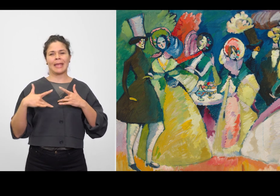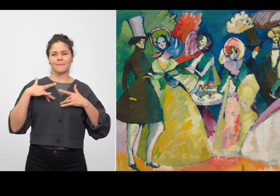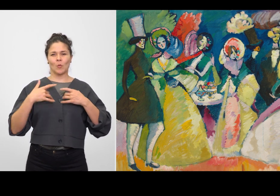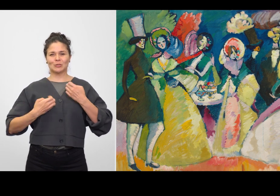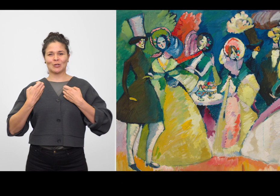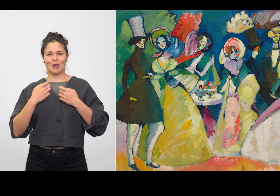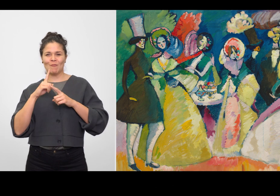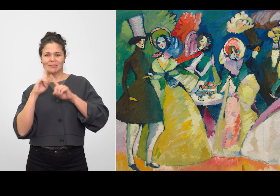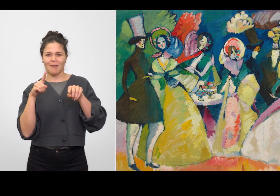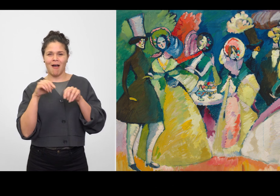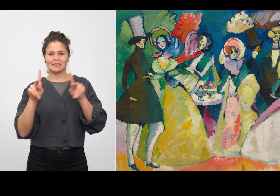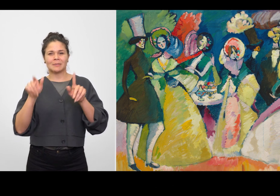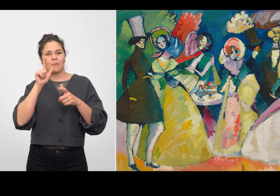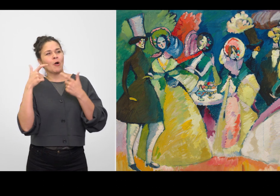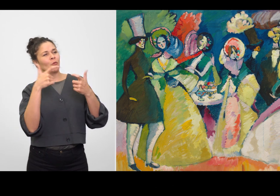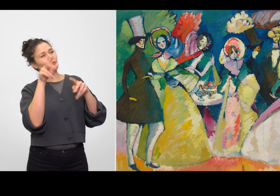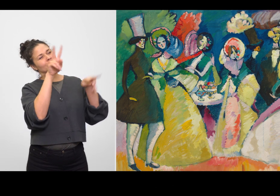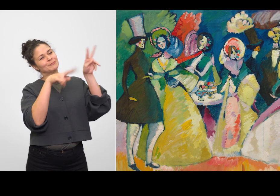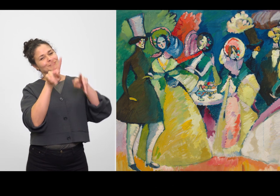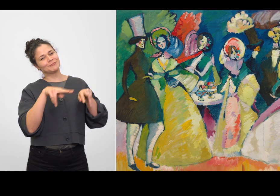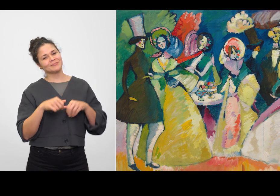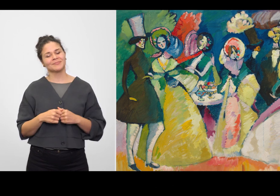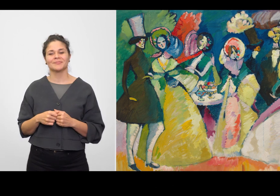emotional responses in his viewer.